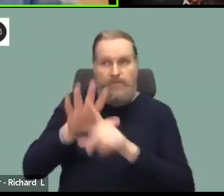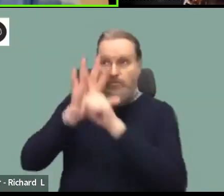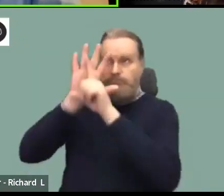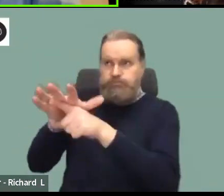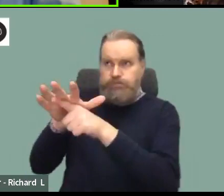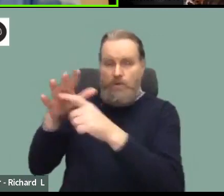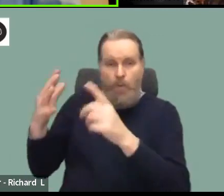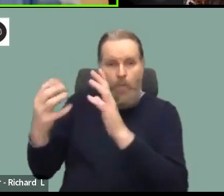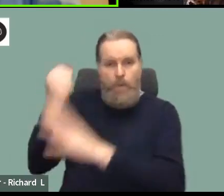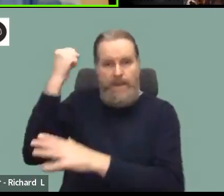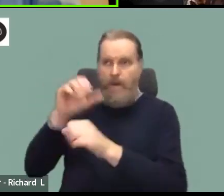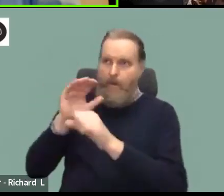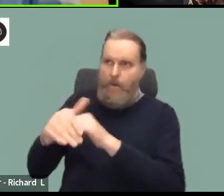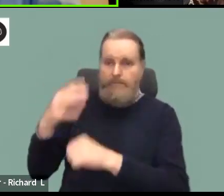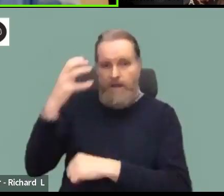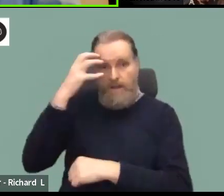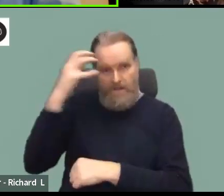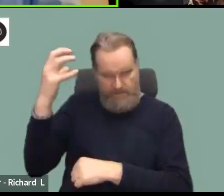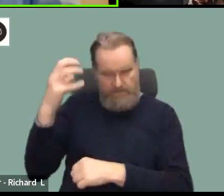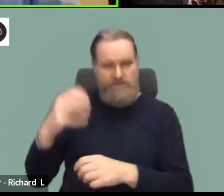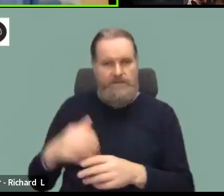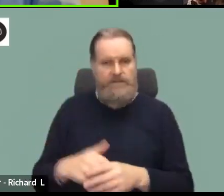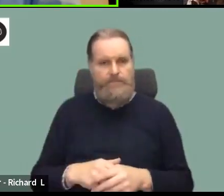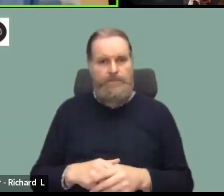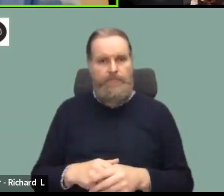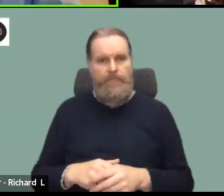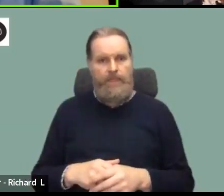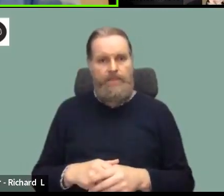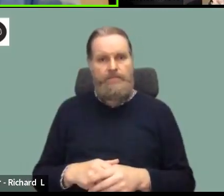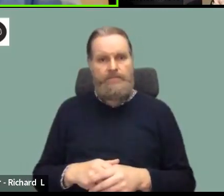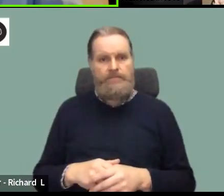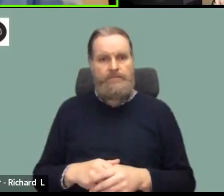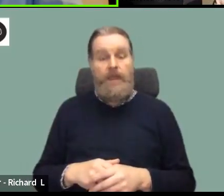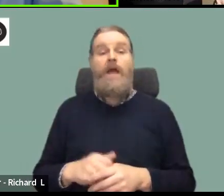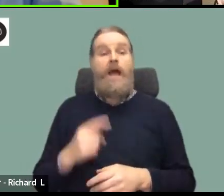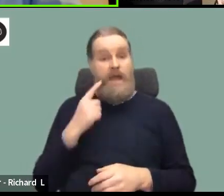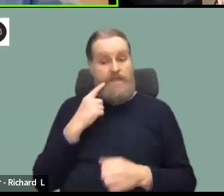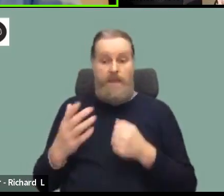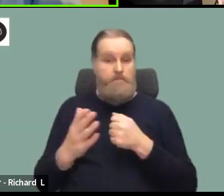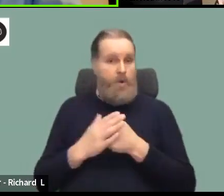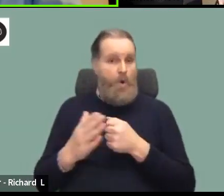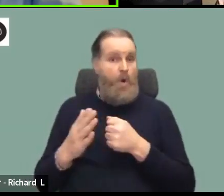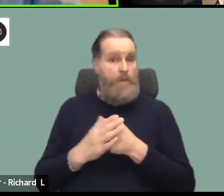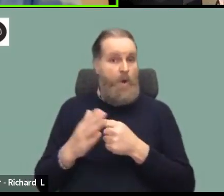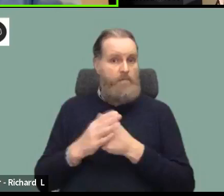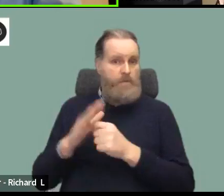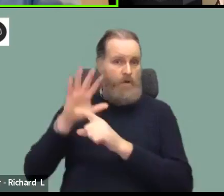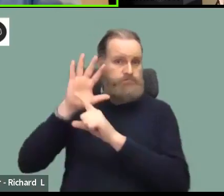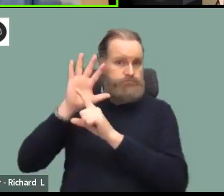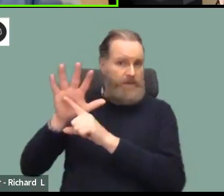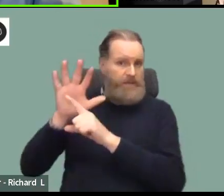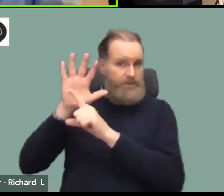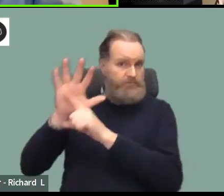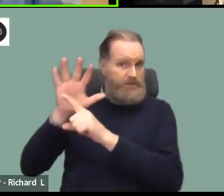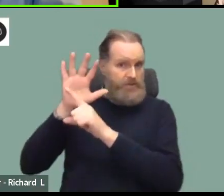defeating. the government. I have no doubt that the I have no doubt that the action people will see in the next month. We'll will get us more will get us more pressure on the government that we've been able